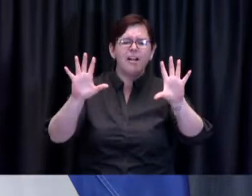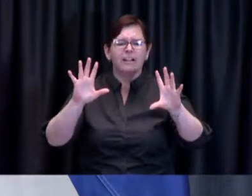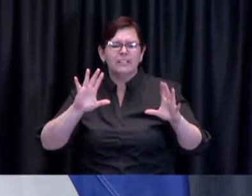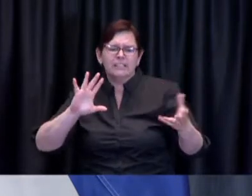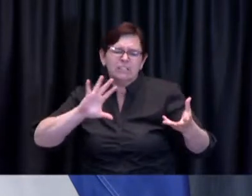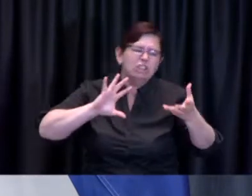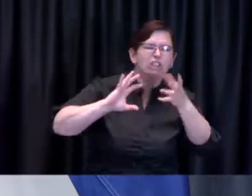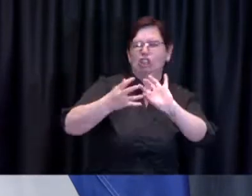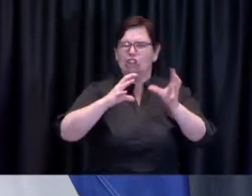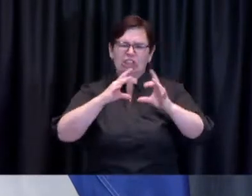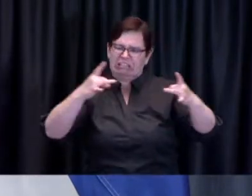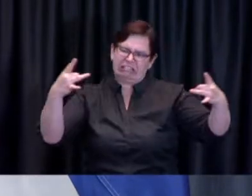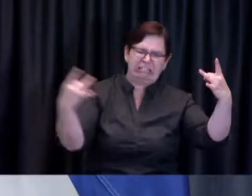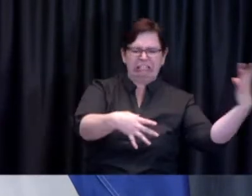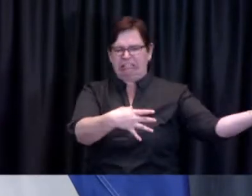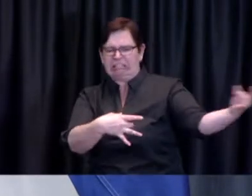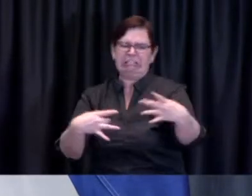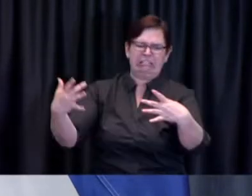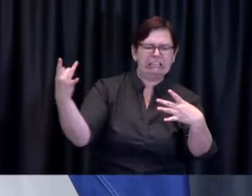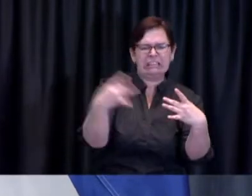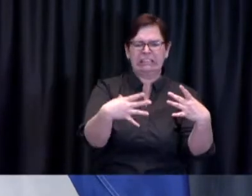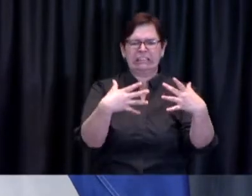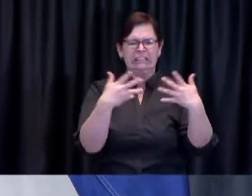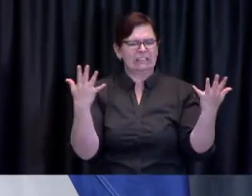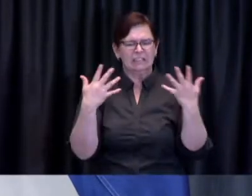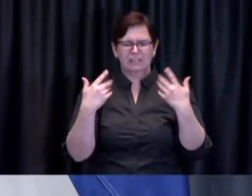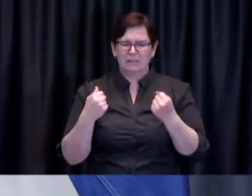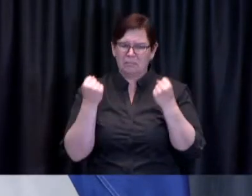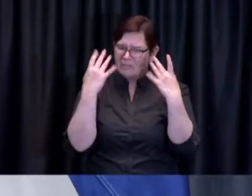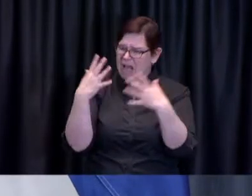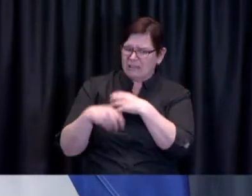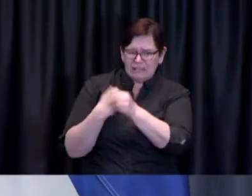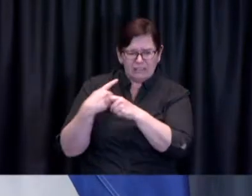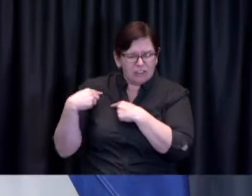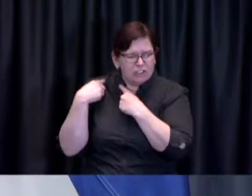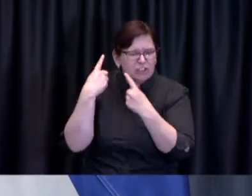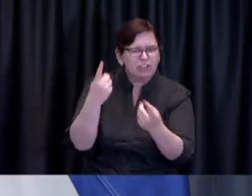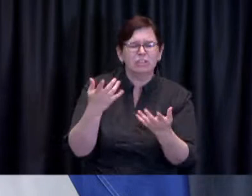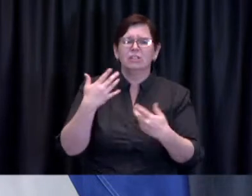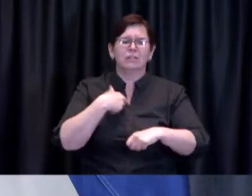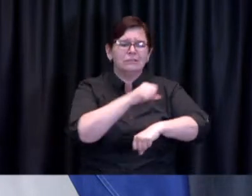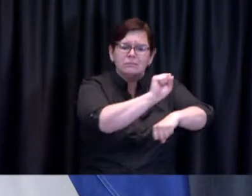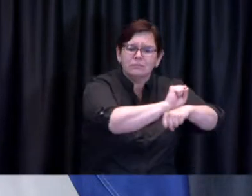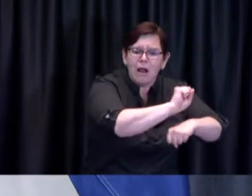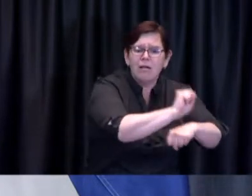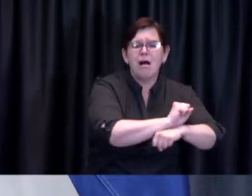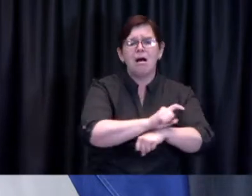I have stood outside mosques and synagogues and in other places repeatedly to make sure that when